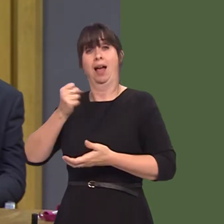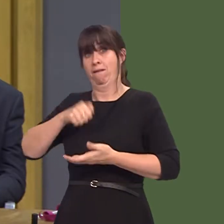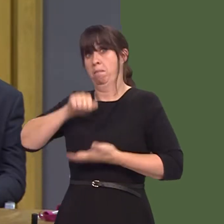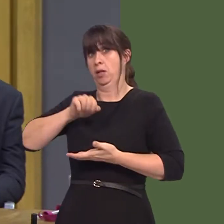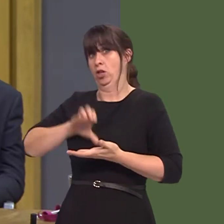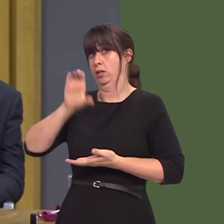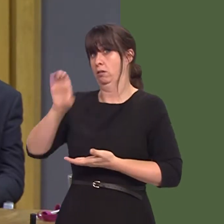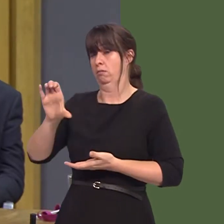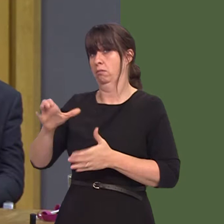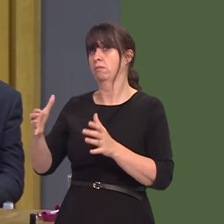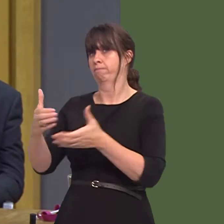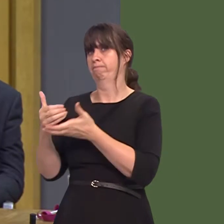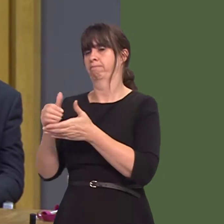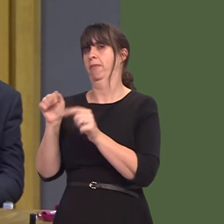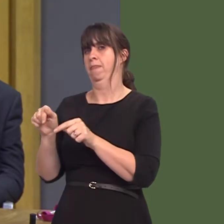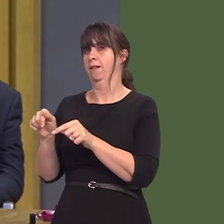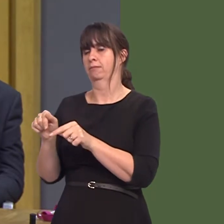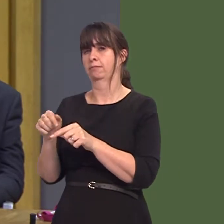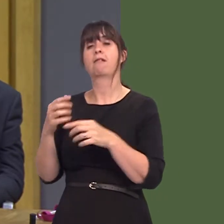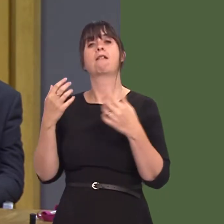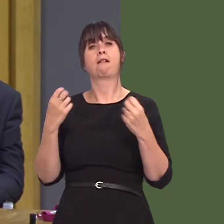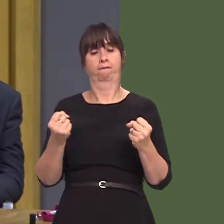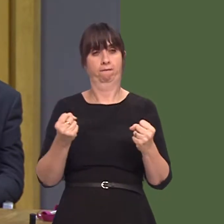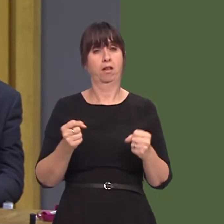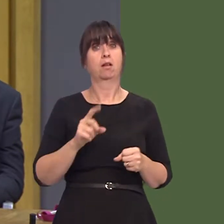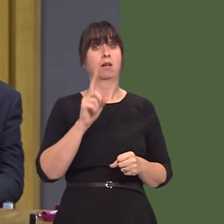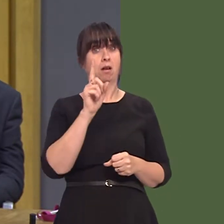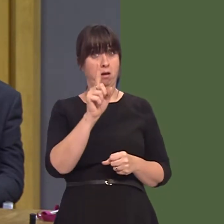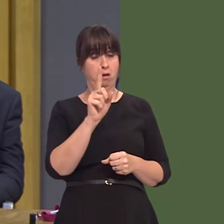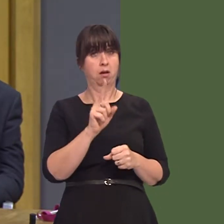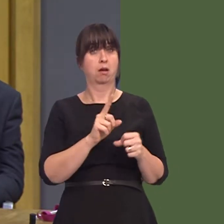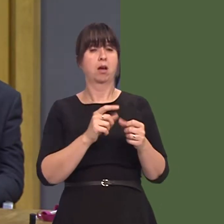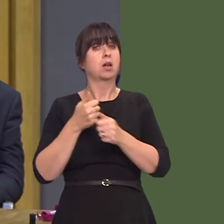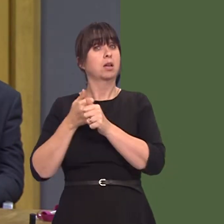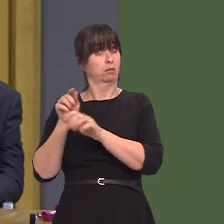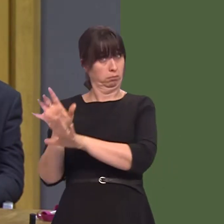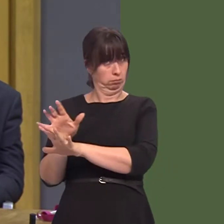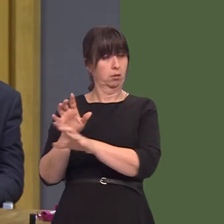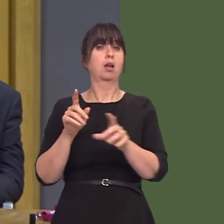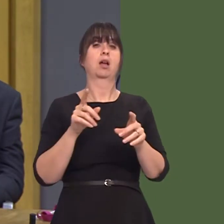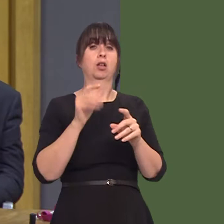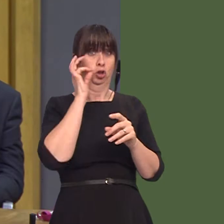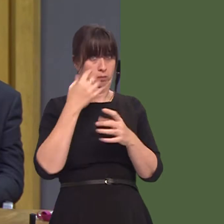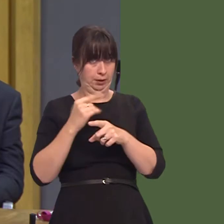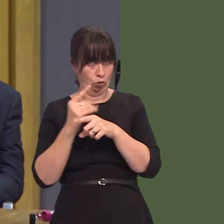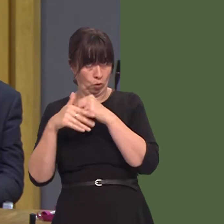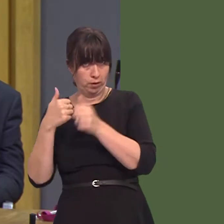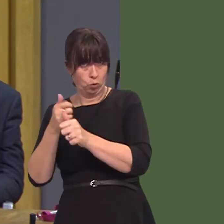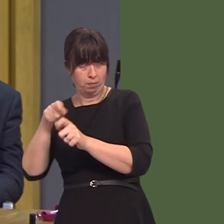recent budget negotiations. Now, given all of this, aside from the Supporting People budget that Iíve just mentioned, are